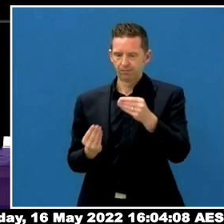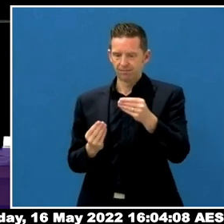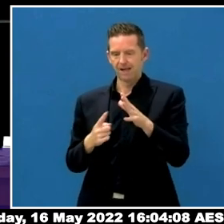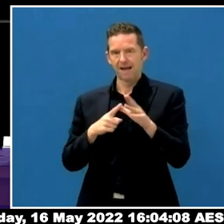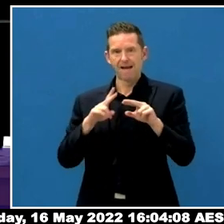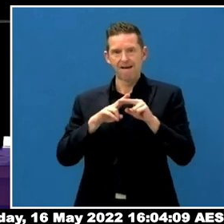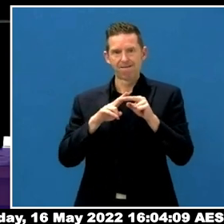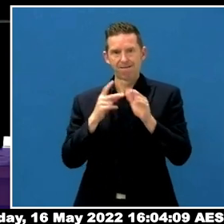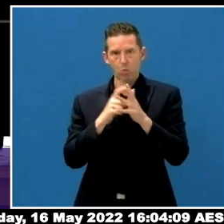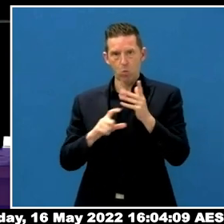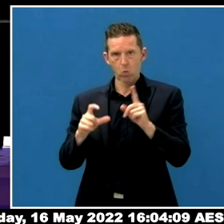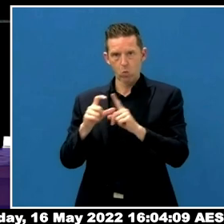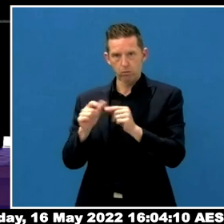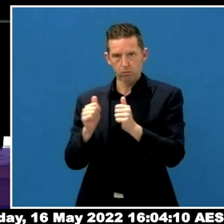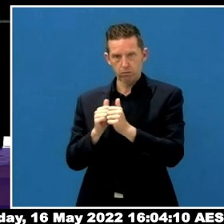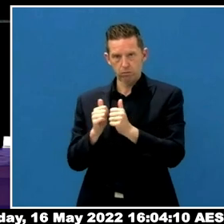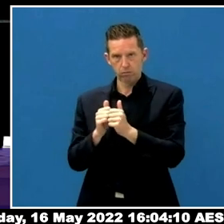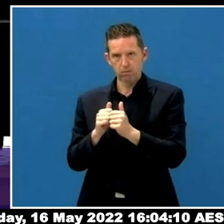that I want to ask you about, only briefly.